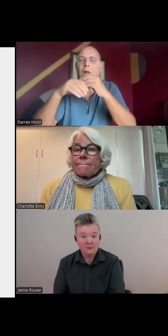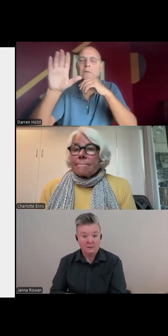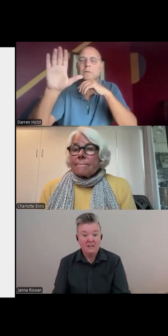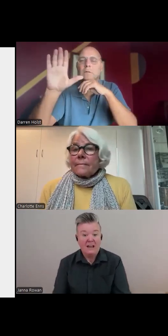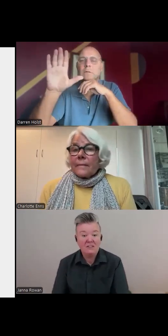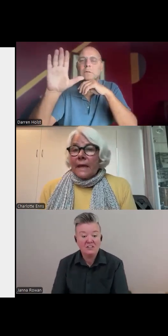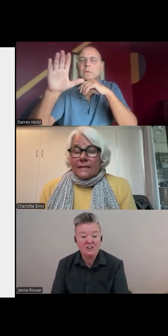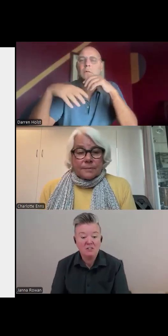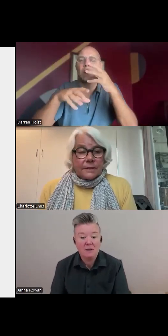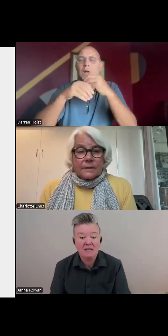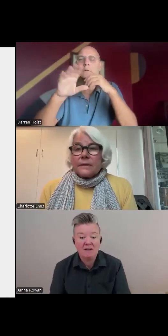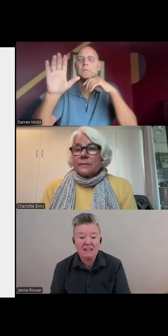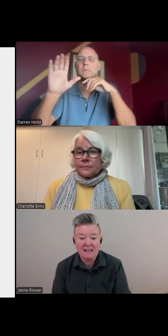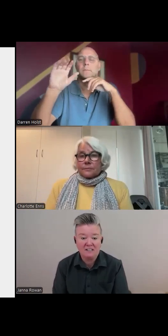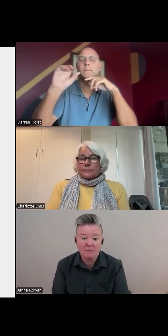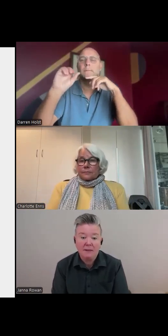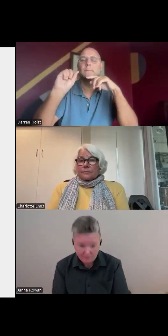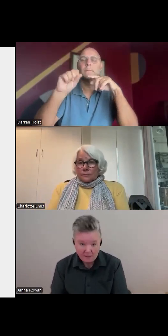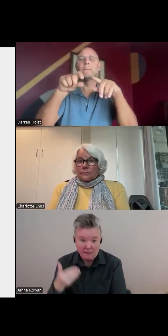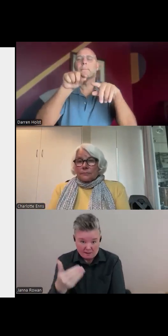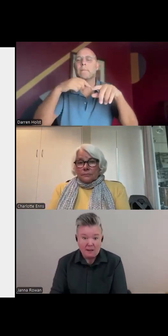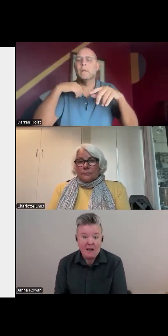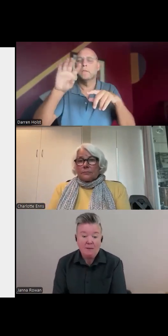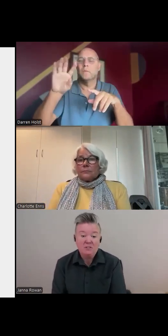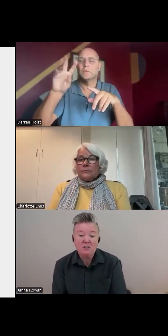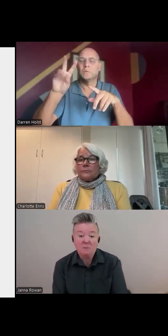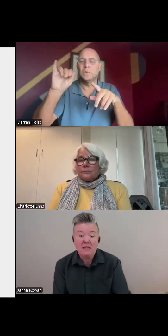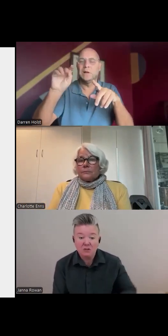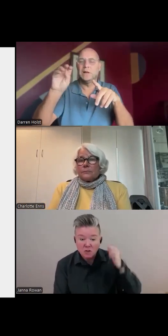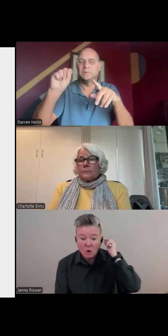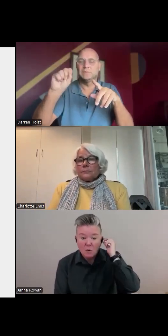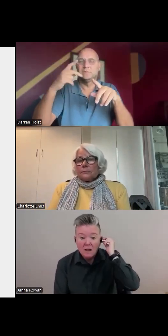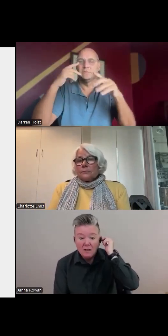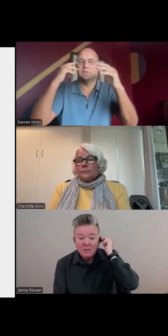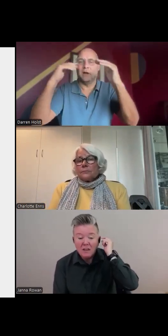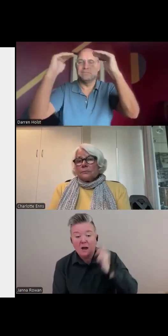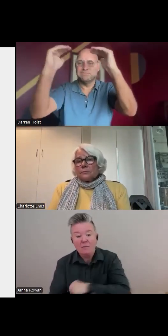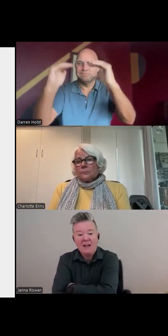Okay. DARREN HOLST >> And this is Darren speaking, if I can add something. Darren speaking.